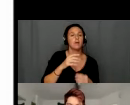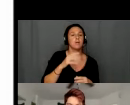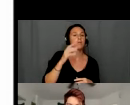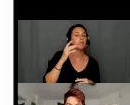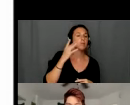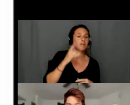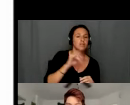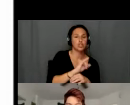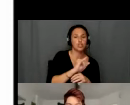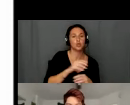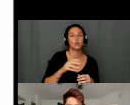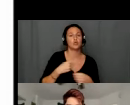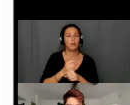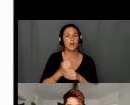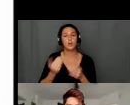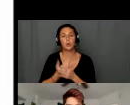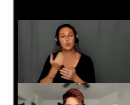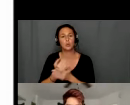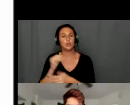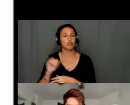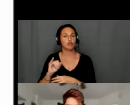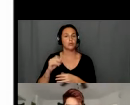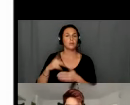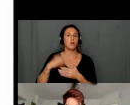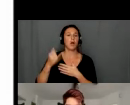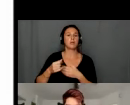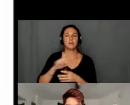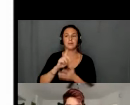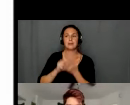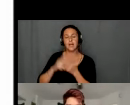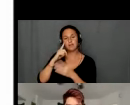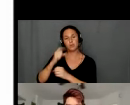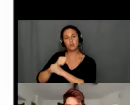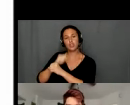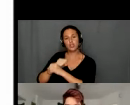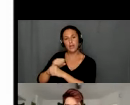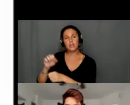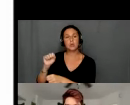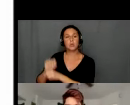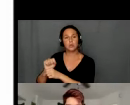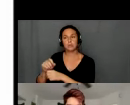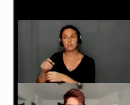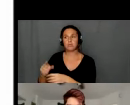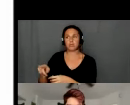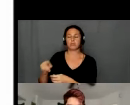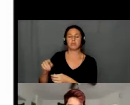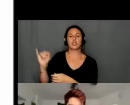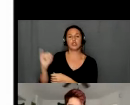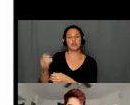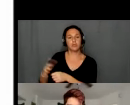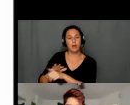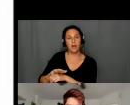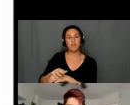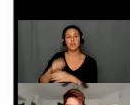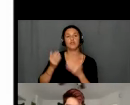projects designed to protect workers, such as parametric insurance coverage recommending a tiered system with